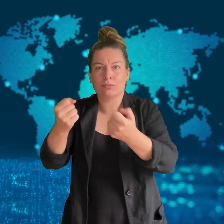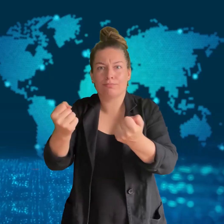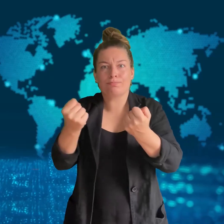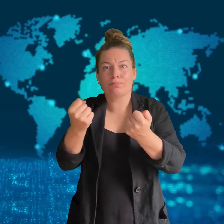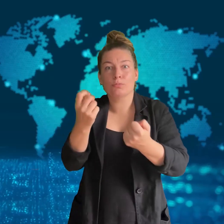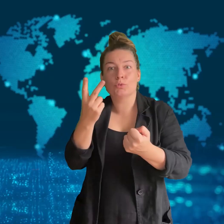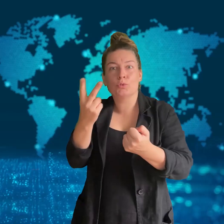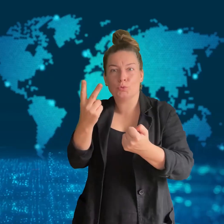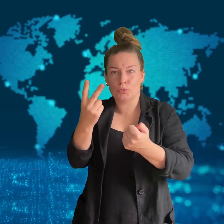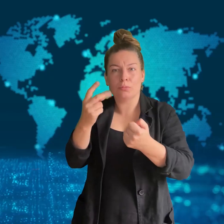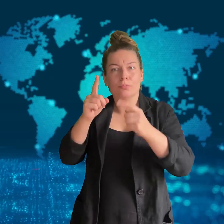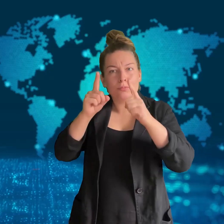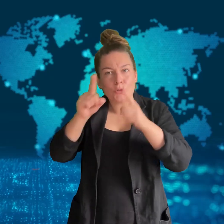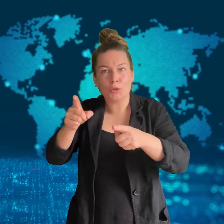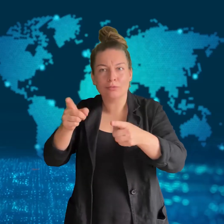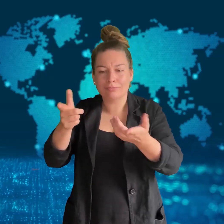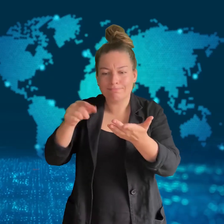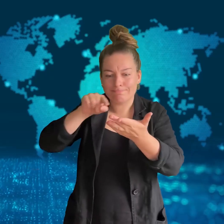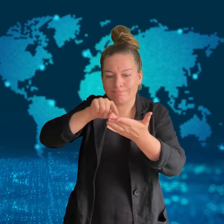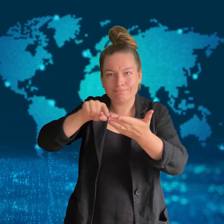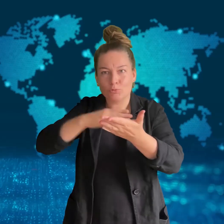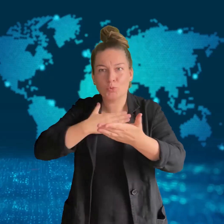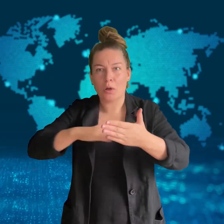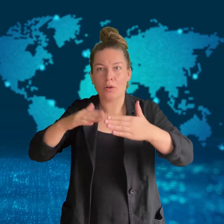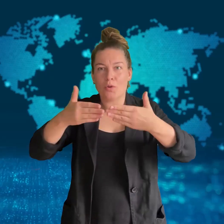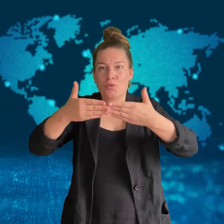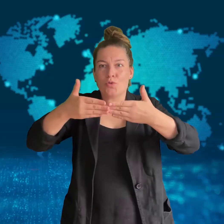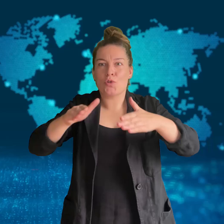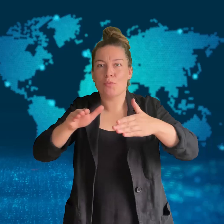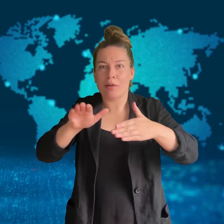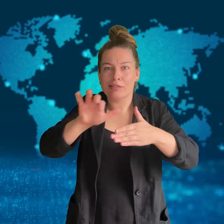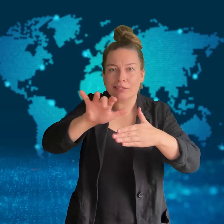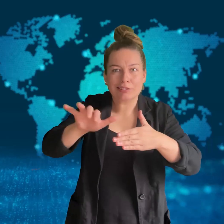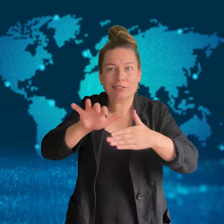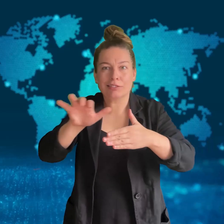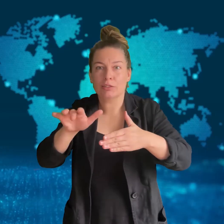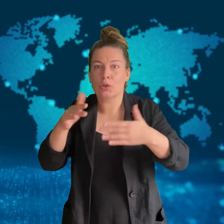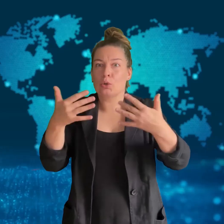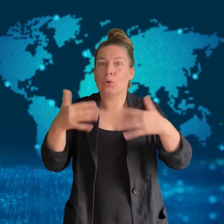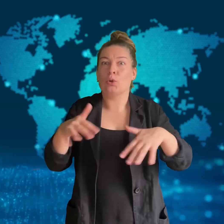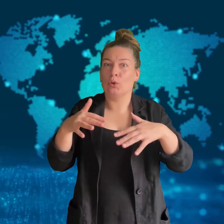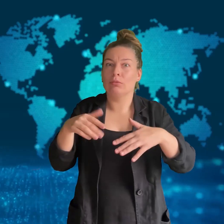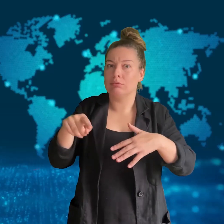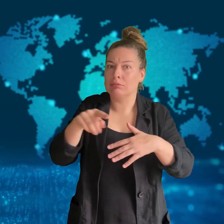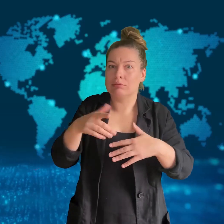This is a danger because it could be of interest to